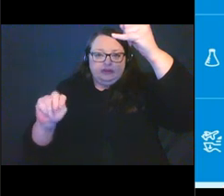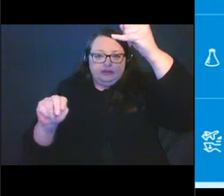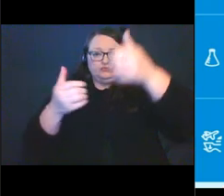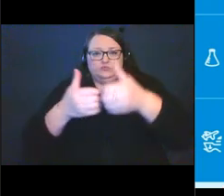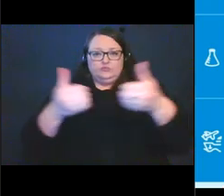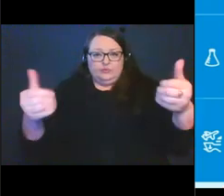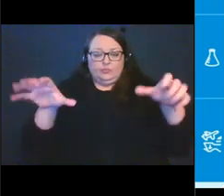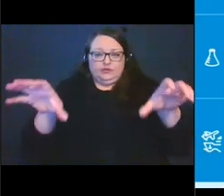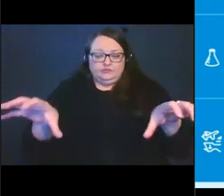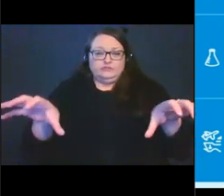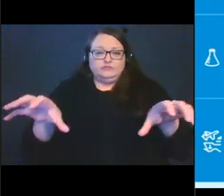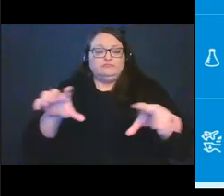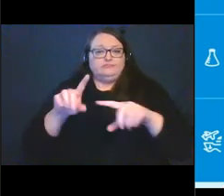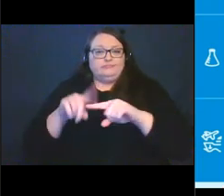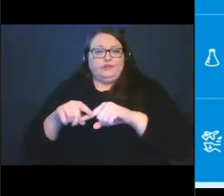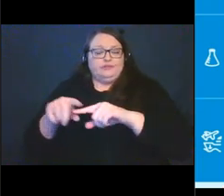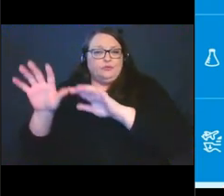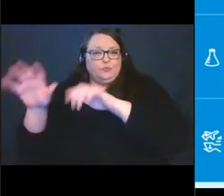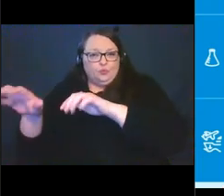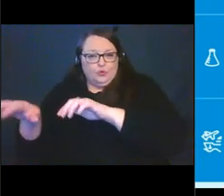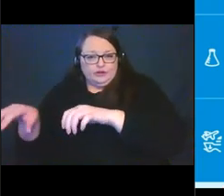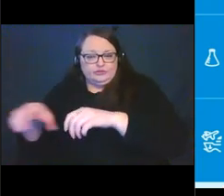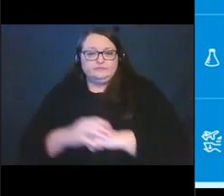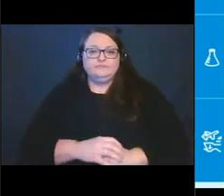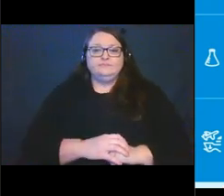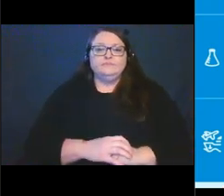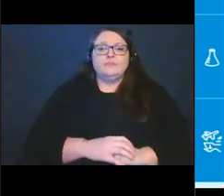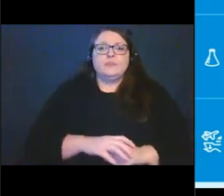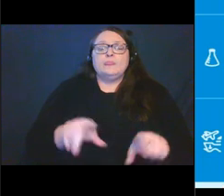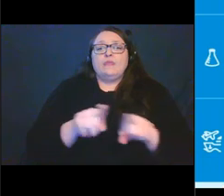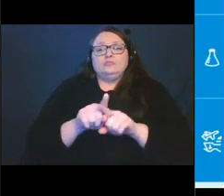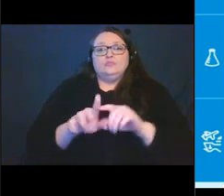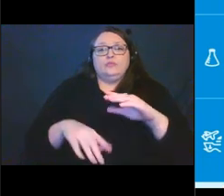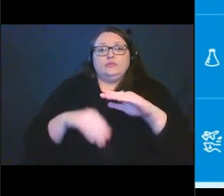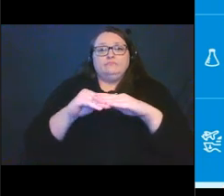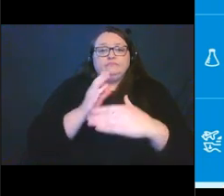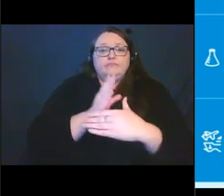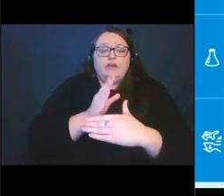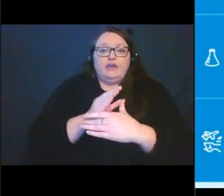average dew point, shown here contoured at 50, 60, and 70 degrees Fahrenheit. So there's